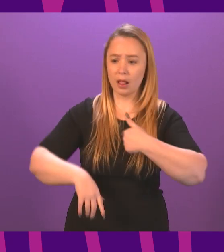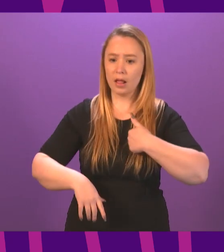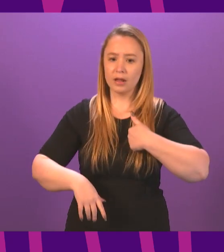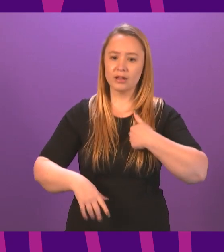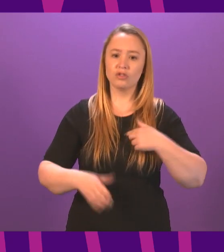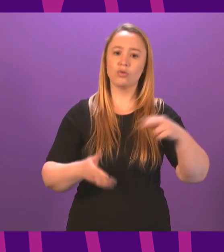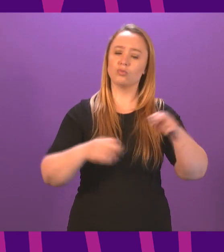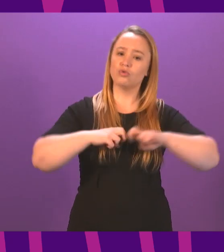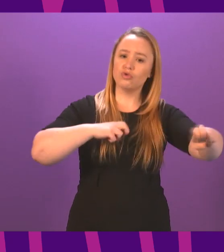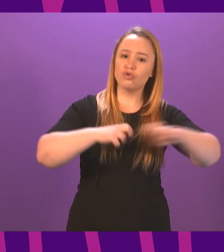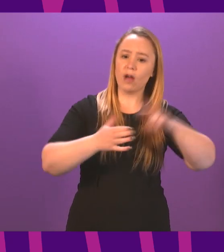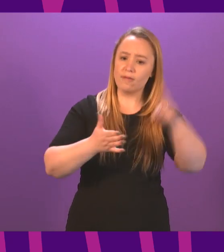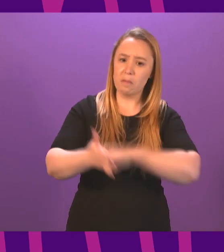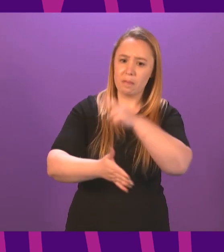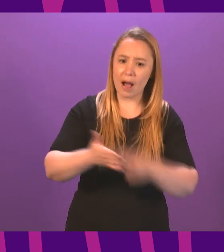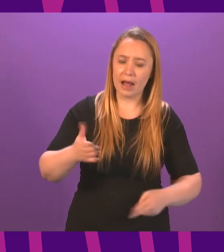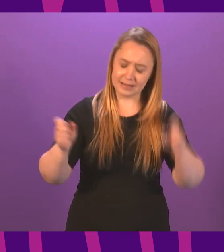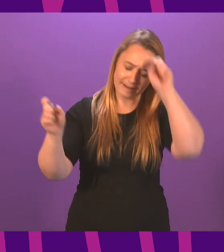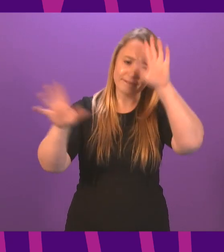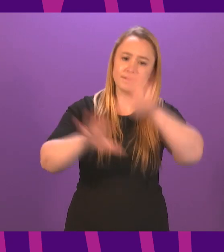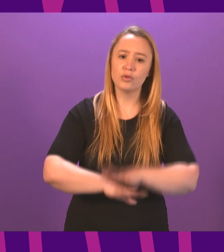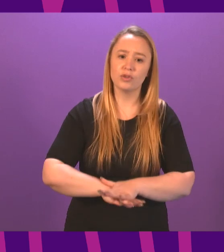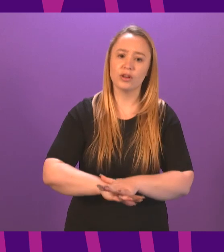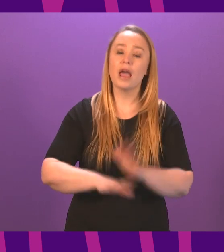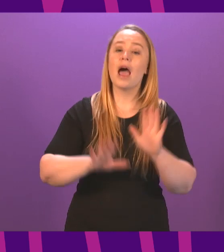take action on some of the things that members of the Scottish Parliament and the people